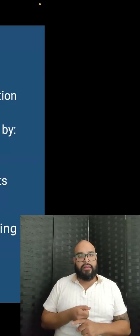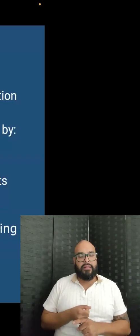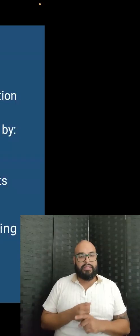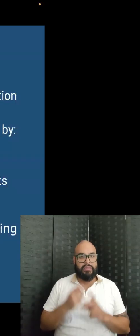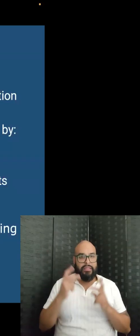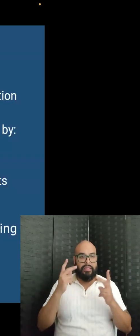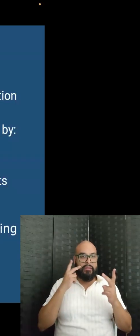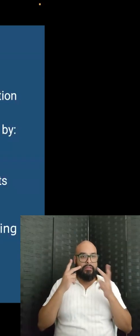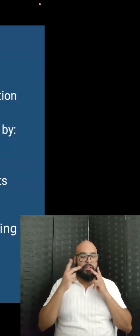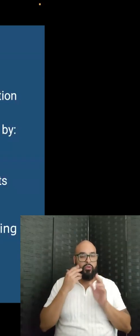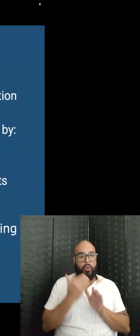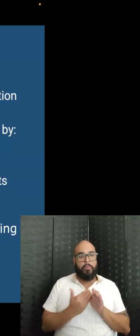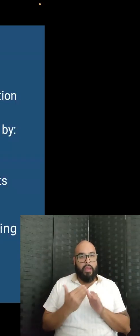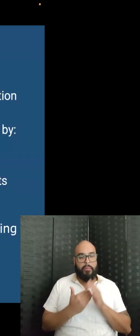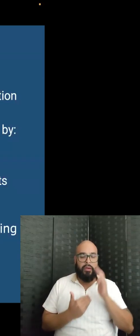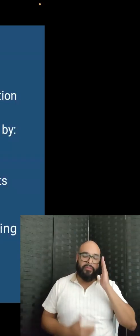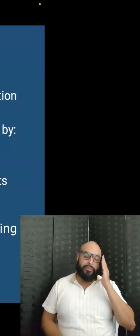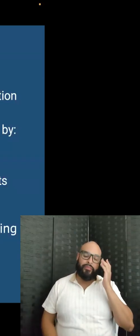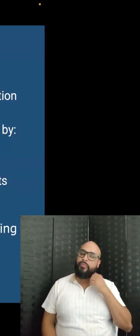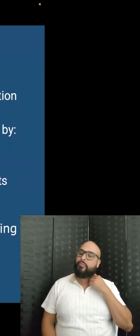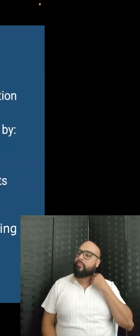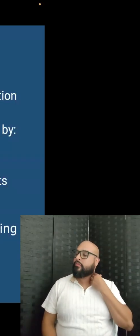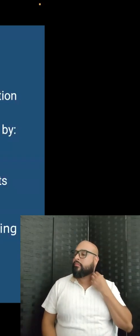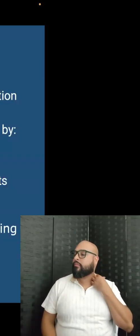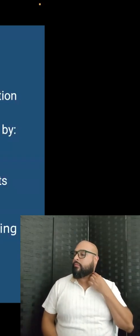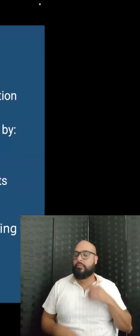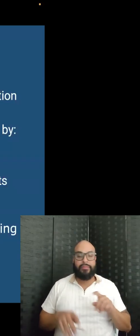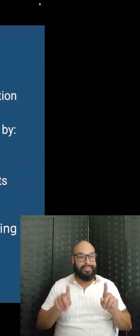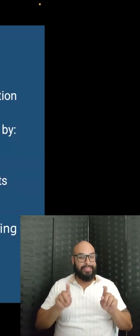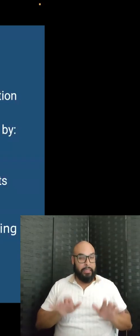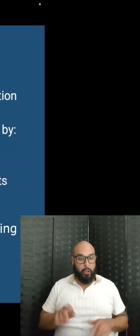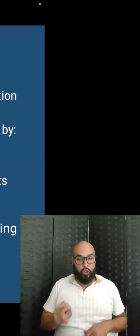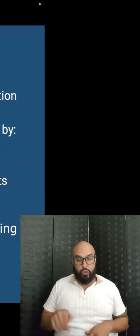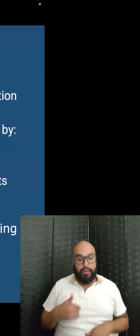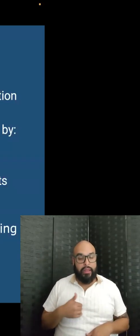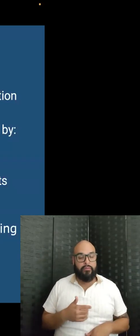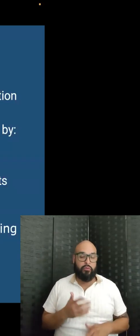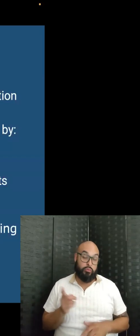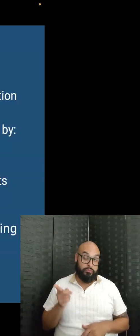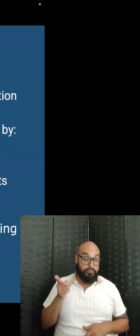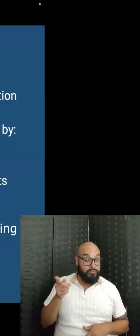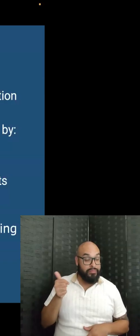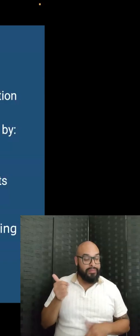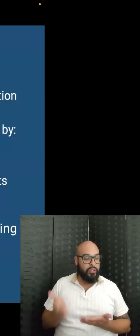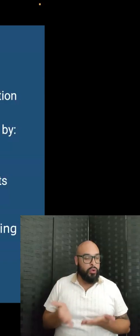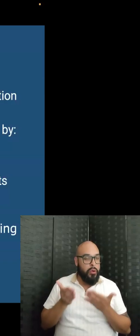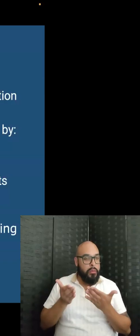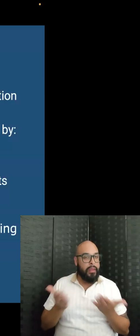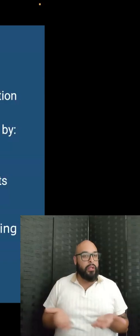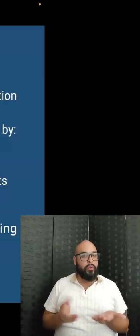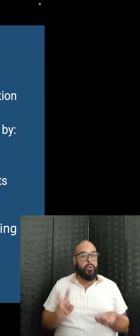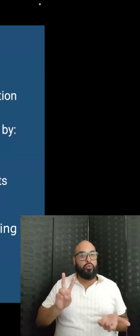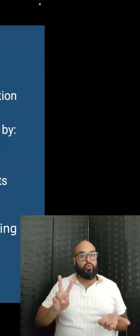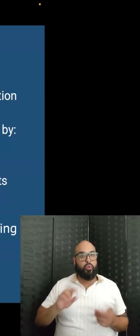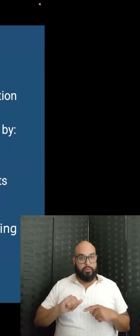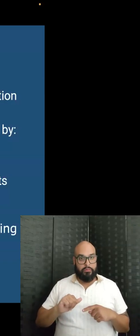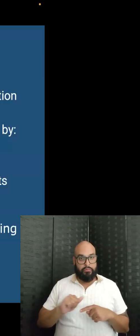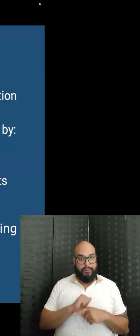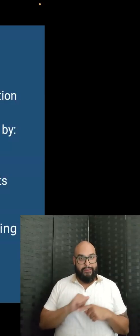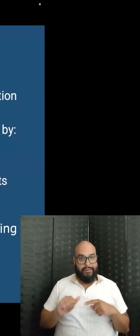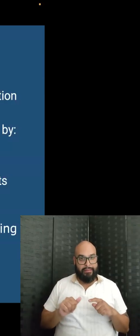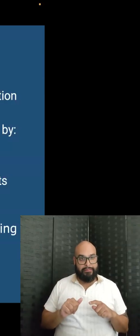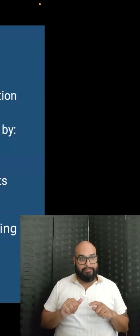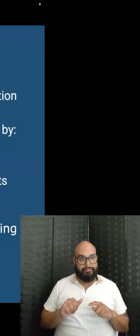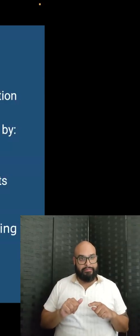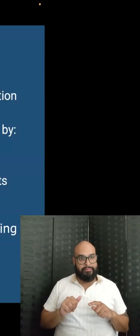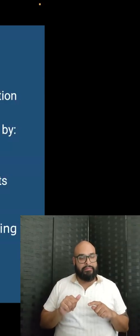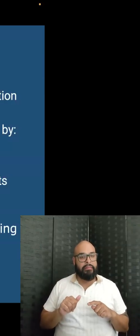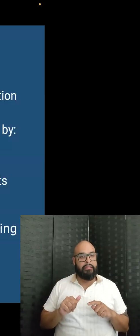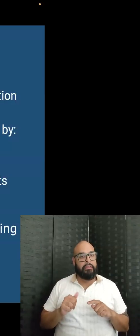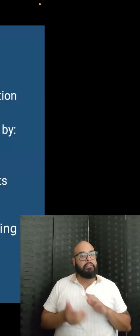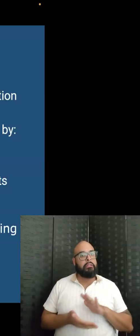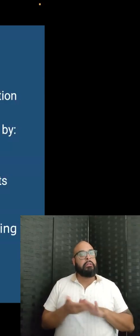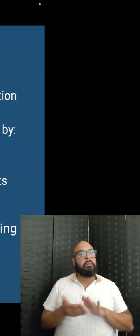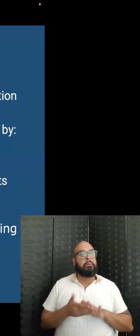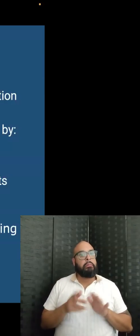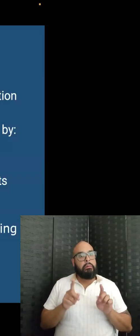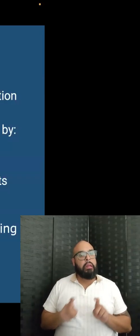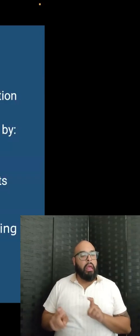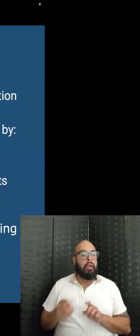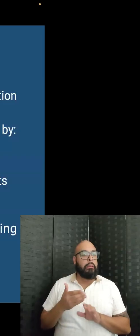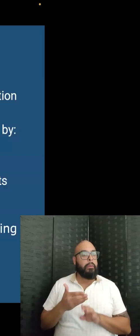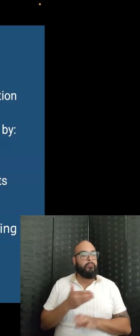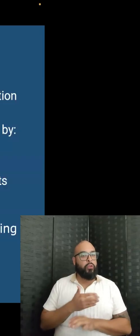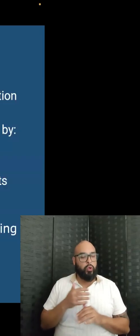And the examiner should have, they recommend here they had completed at least two practiced administrations on individuals who are blind before they do actual testing on another kiddo.